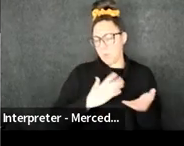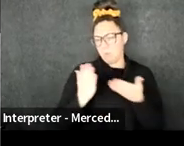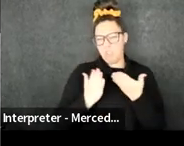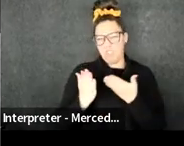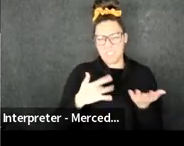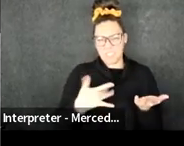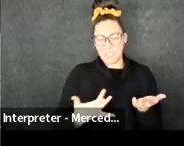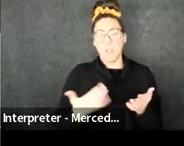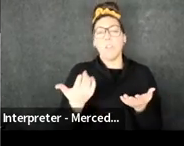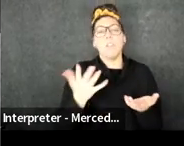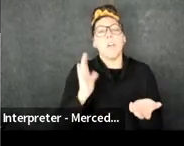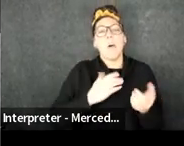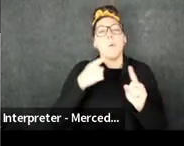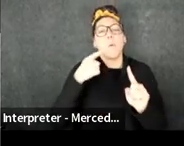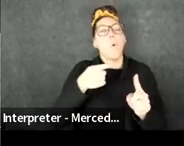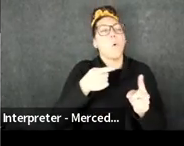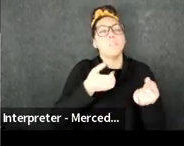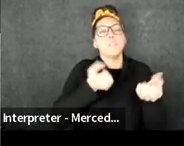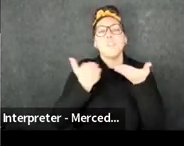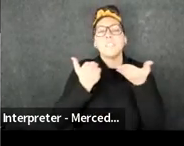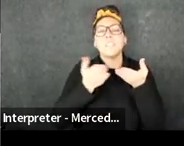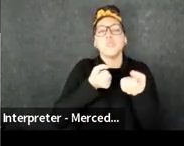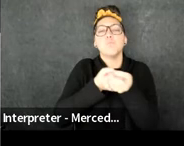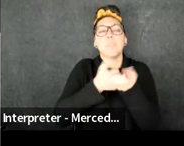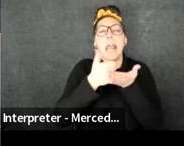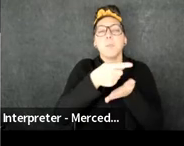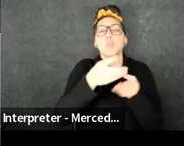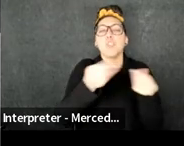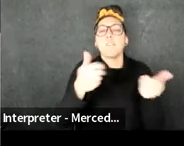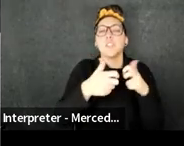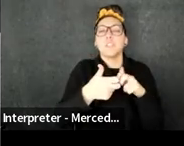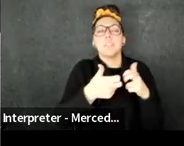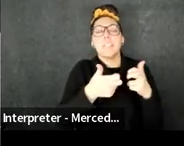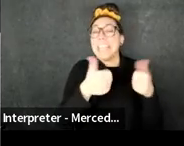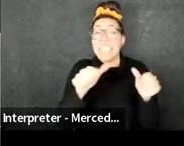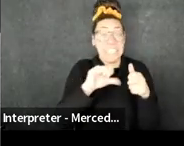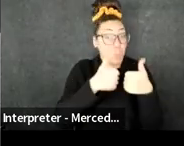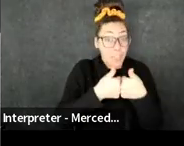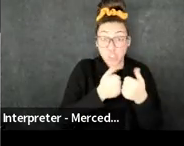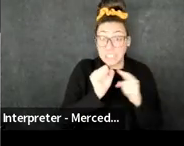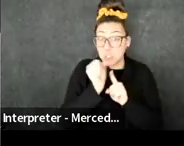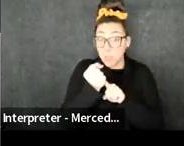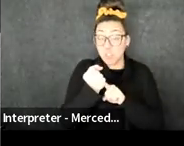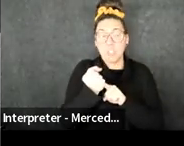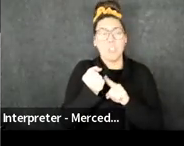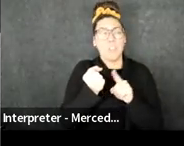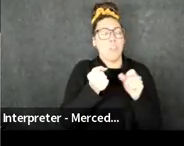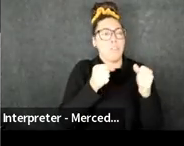FCC students in resolving challenging situations that interfere with the ability to complete educational goals.